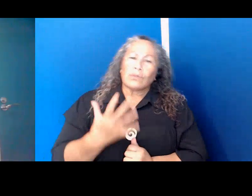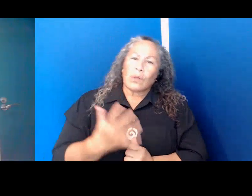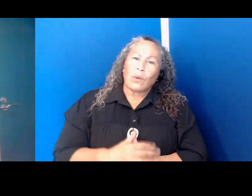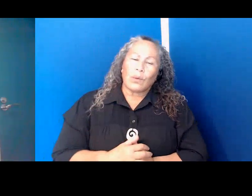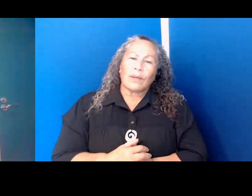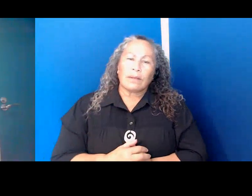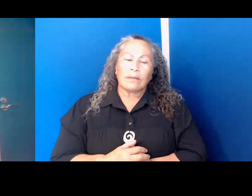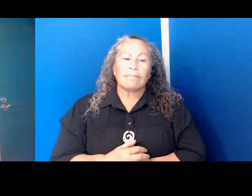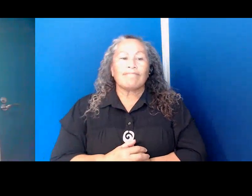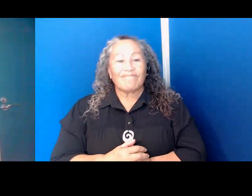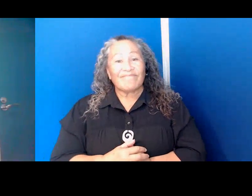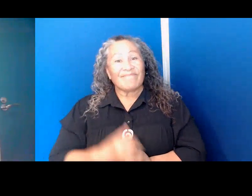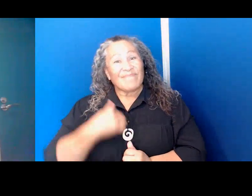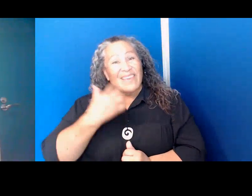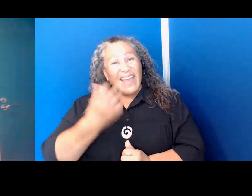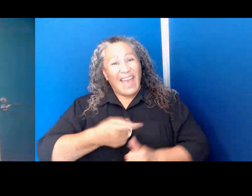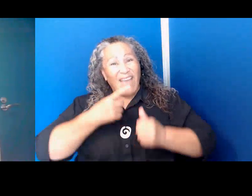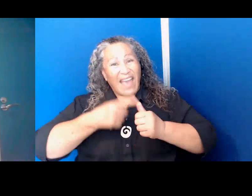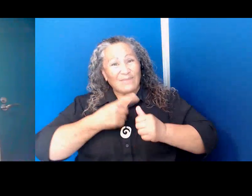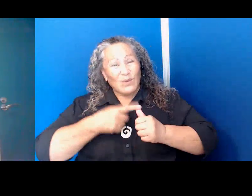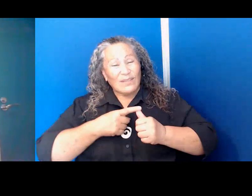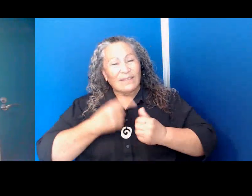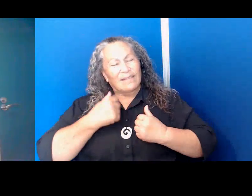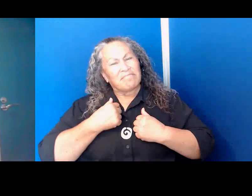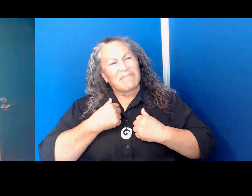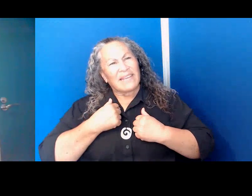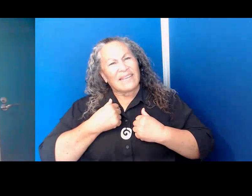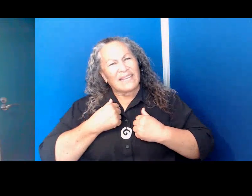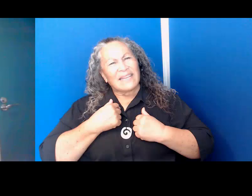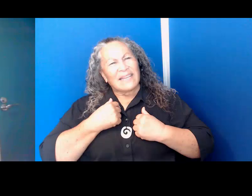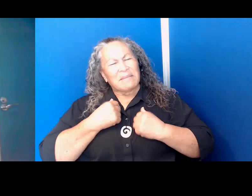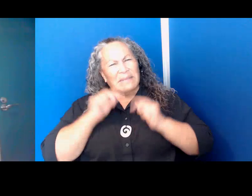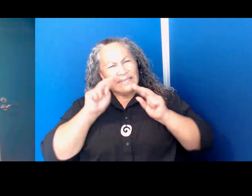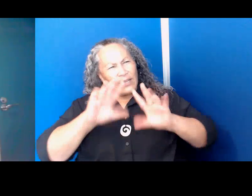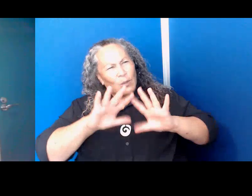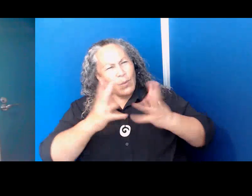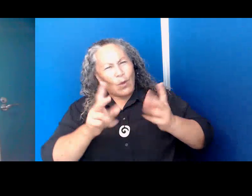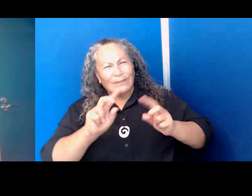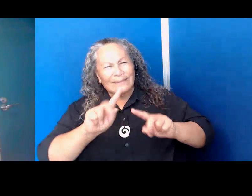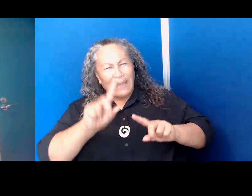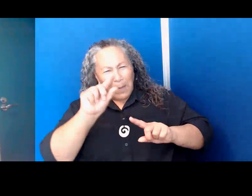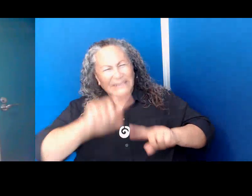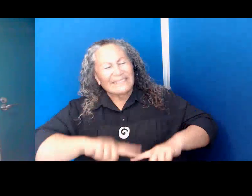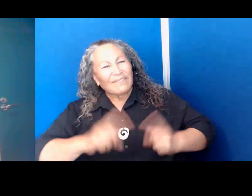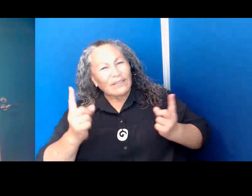Having Asperger's means I see and experience things a bit differently. Sometimes that can